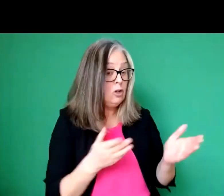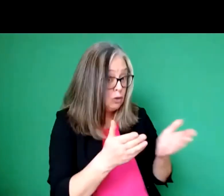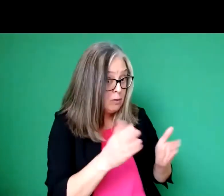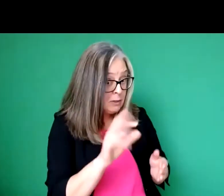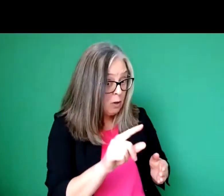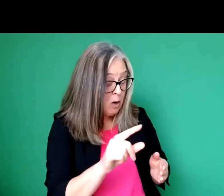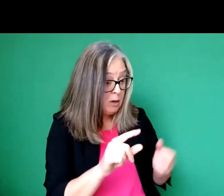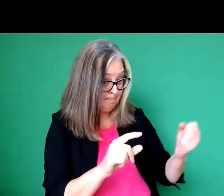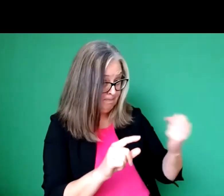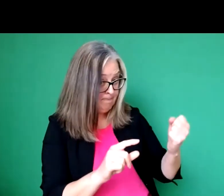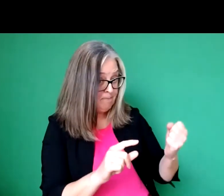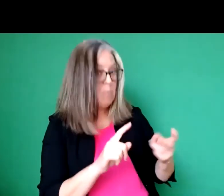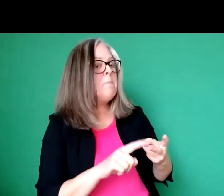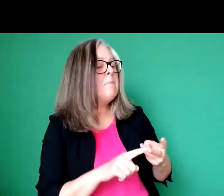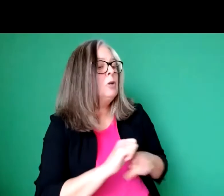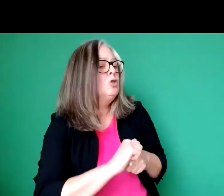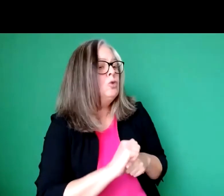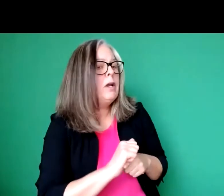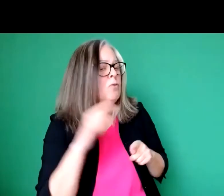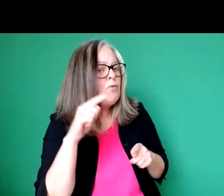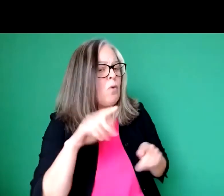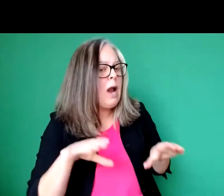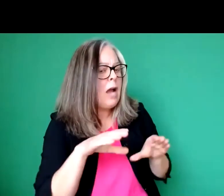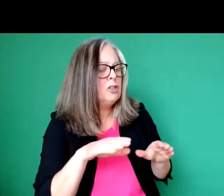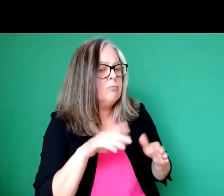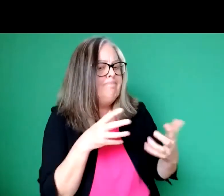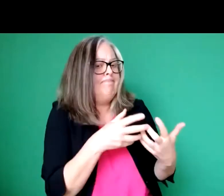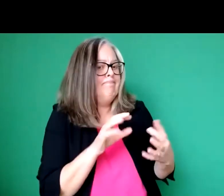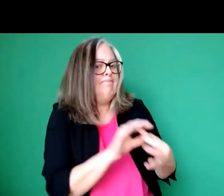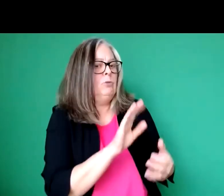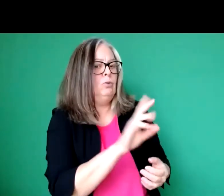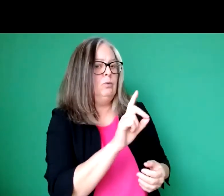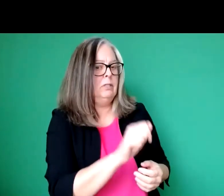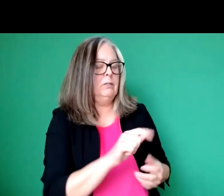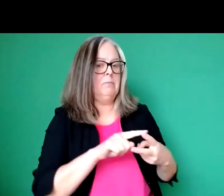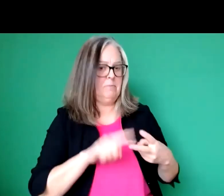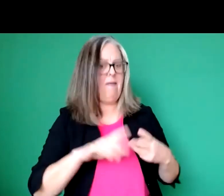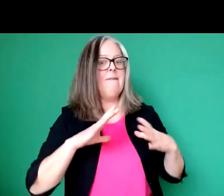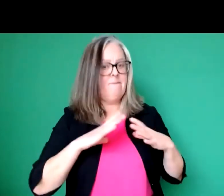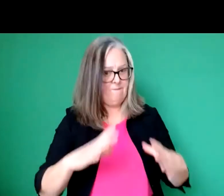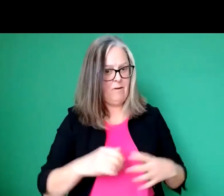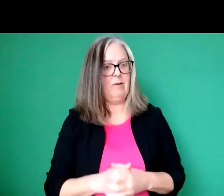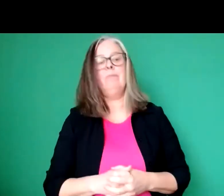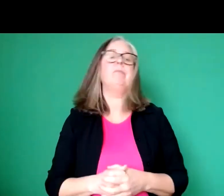what task has this dog been trained to do related to your disability yeah yeah yeah